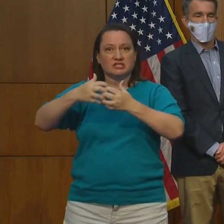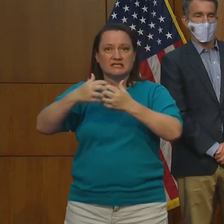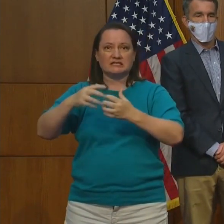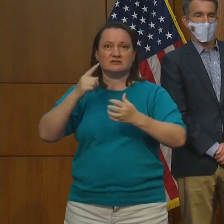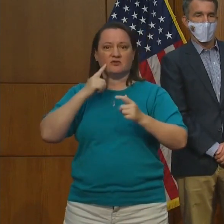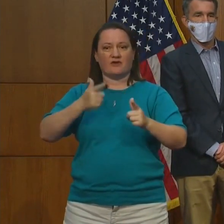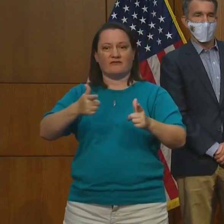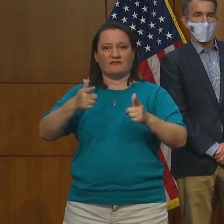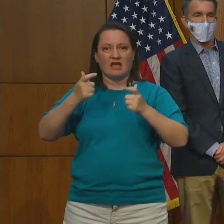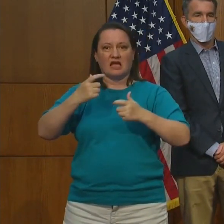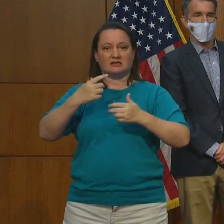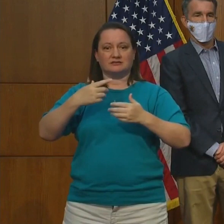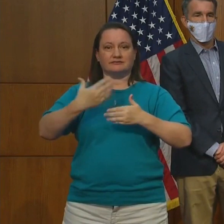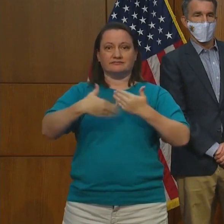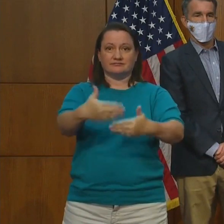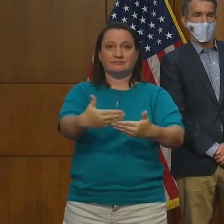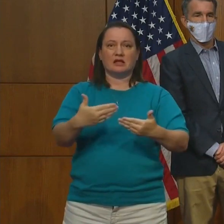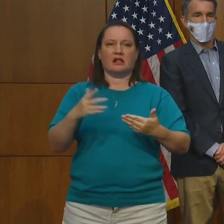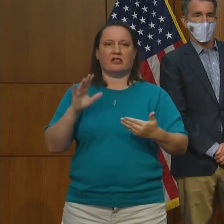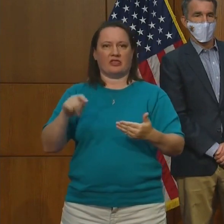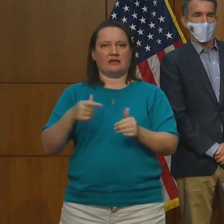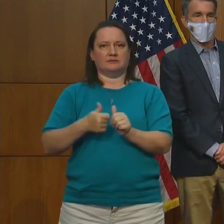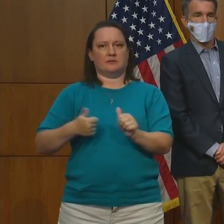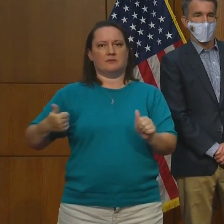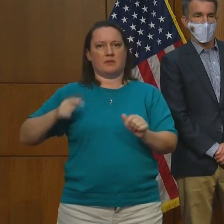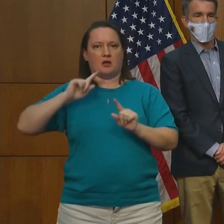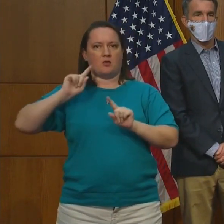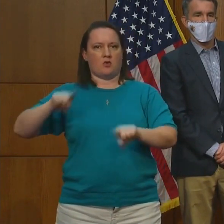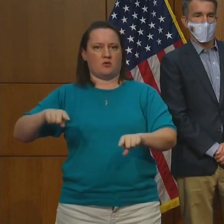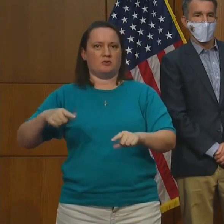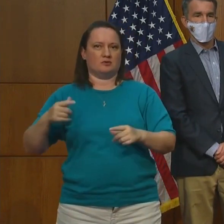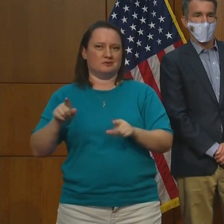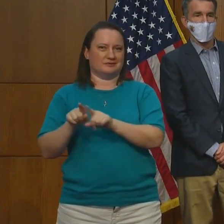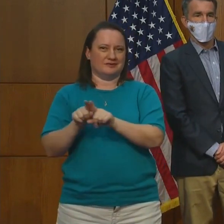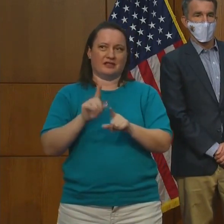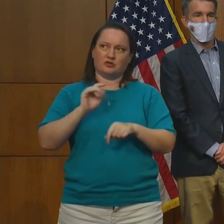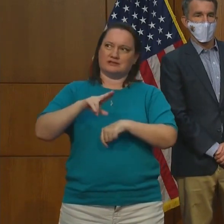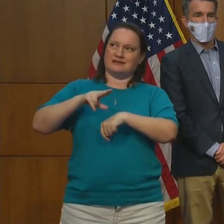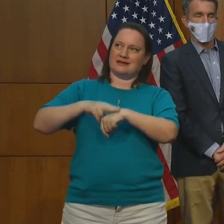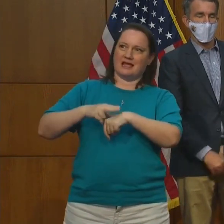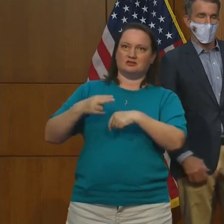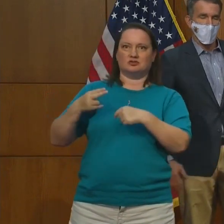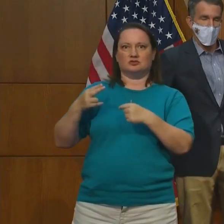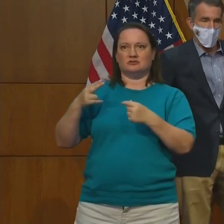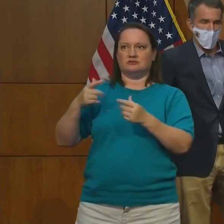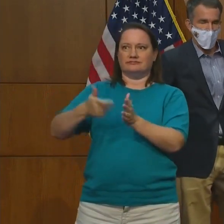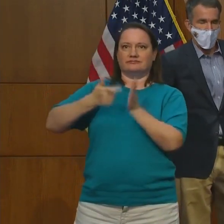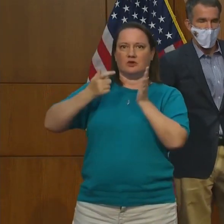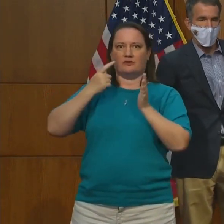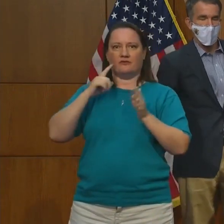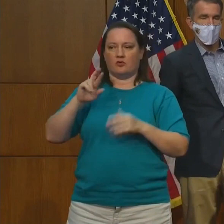AND AS LABS TRYING TO MEET THE GOVERNOR. WE TRY. LET SCENERY THOSE ARE BACKORDERED AS WELL